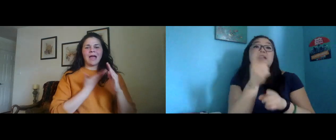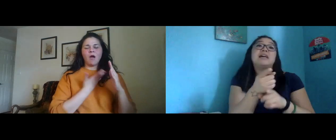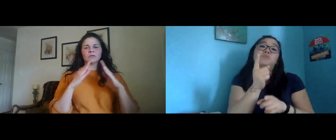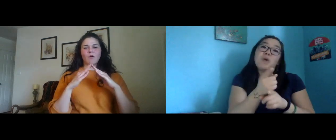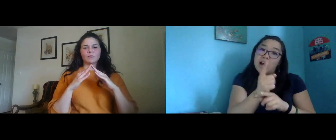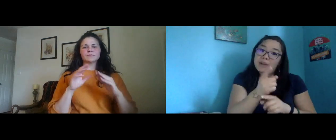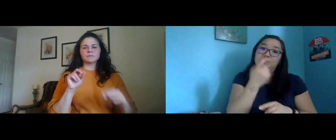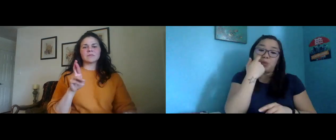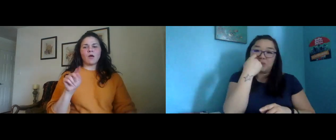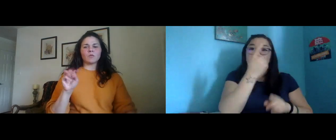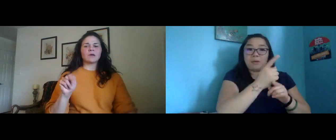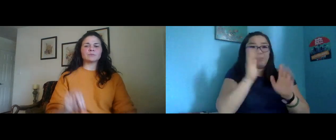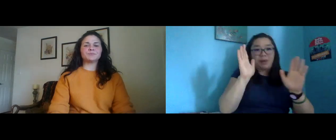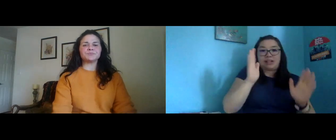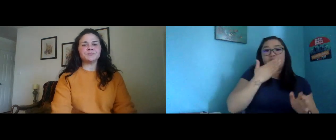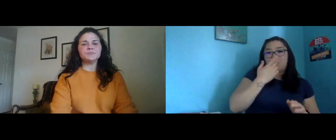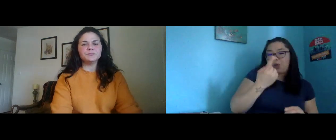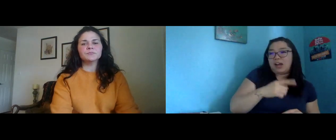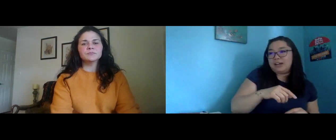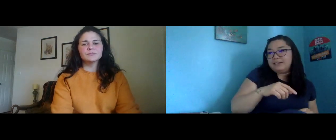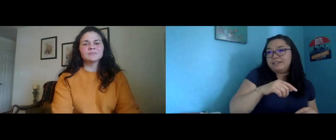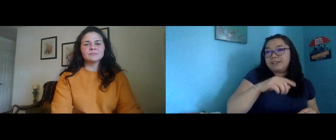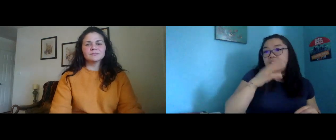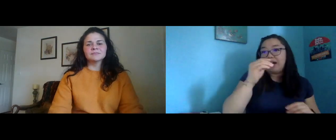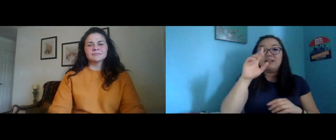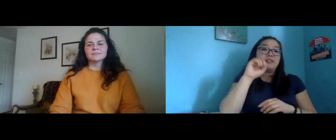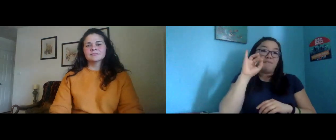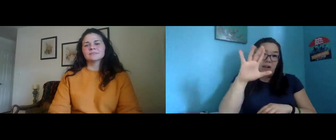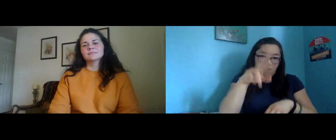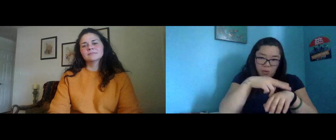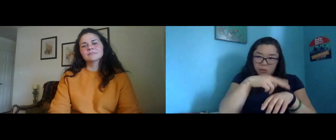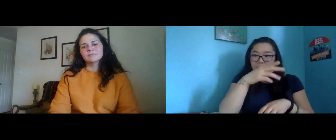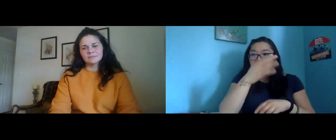P: That’s right! That was a good one. Also, you have worked with Deaf Spotlight.